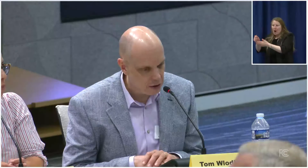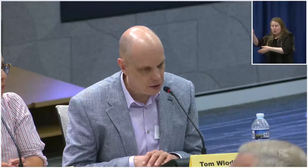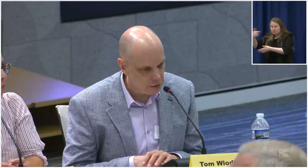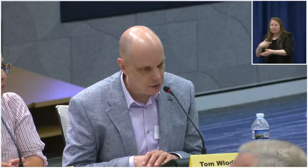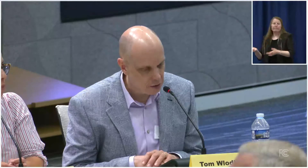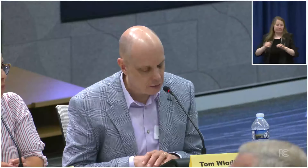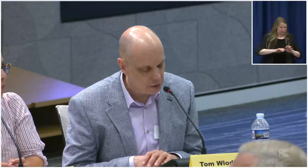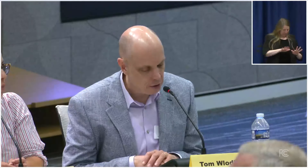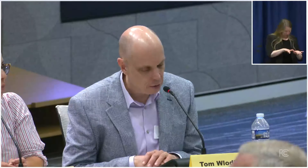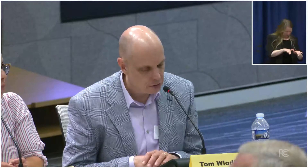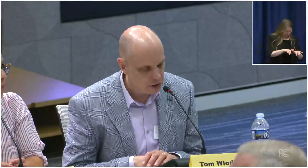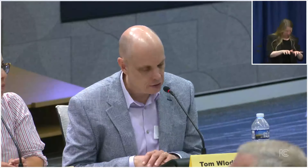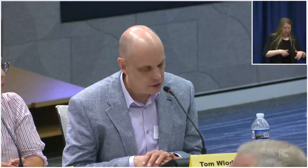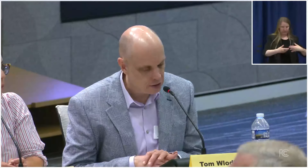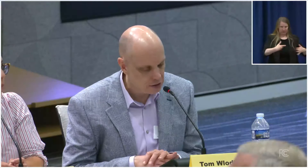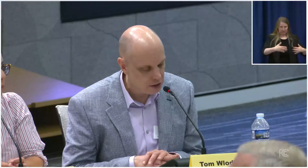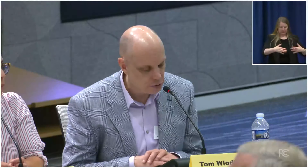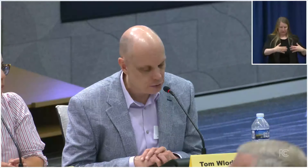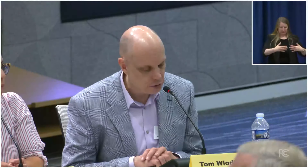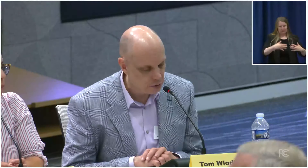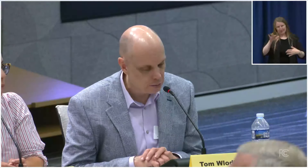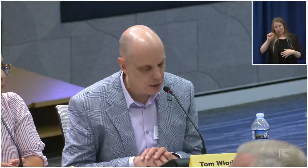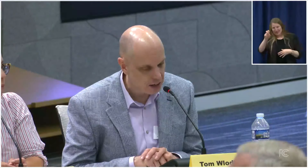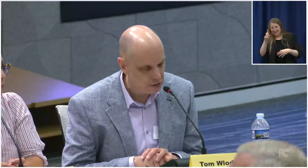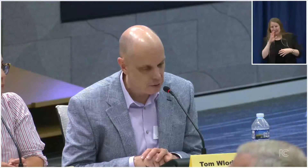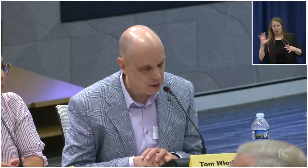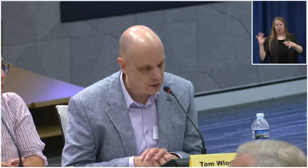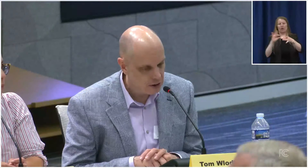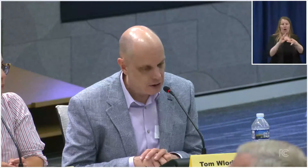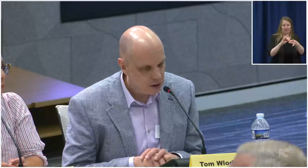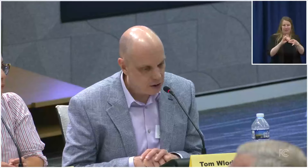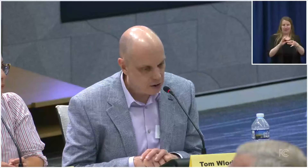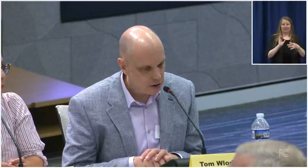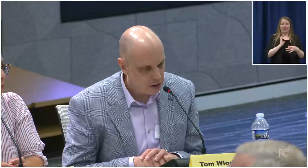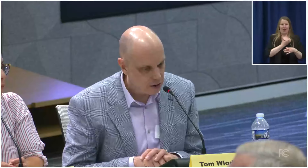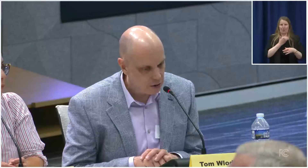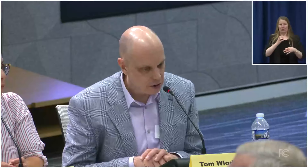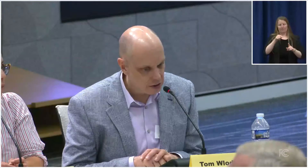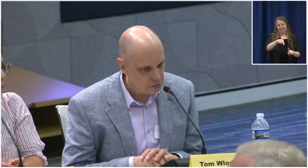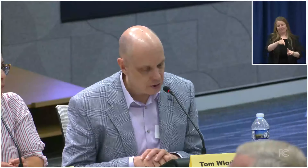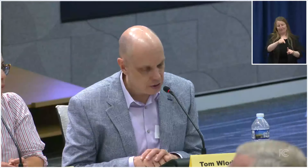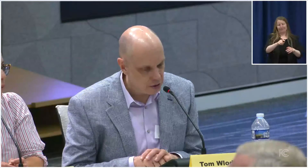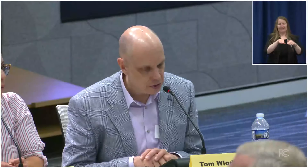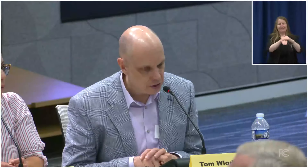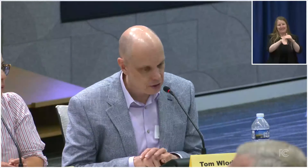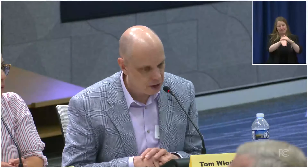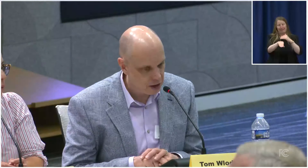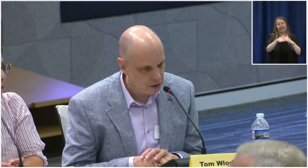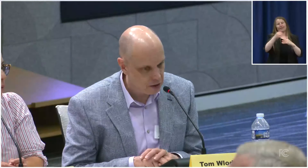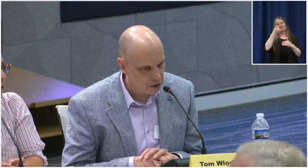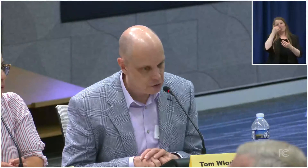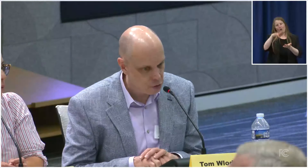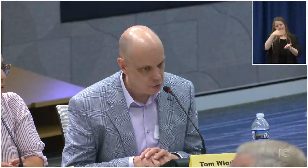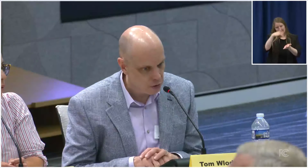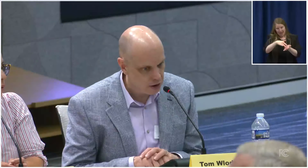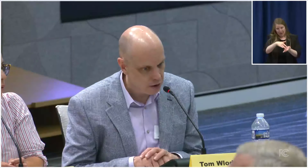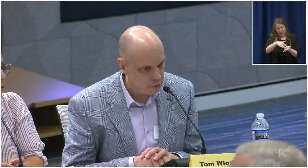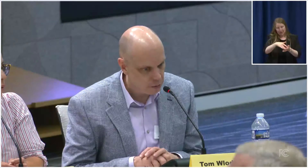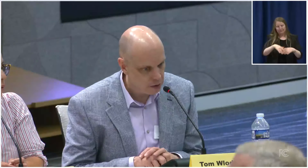COULD ALSO CALL BACK OUT TO CUSTOMERS. SO IF THERE WAS A QUESTION THAT CAME UP THAT PERHAPS COULDN'T BE ANSWERED, THEN